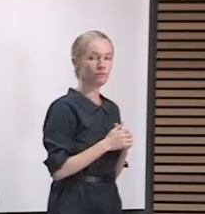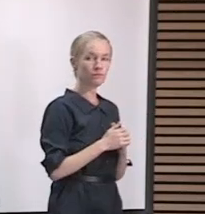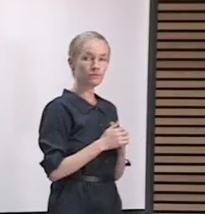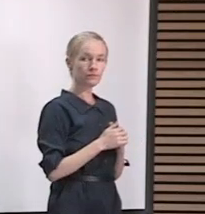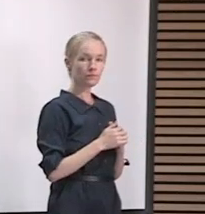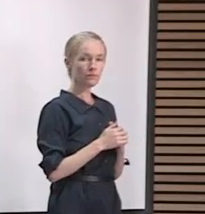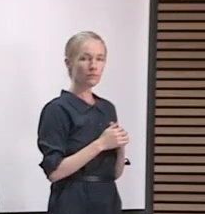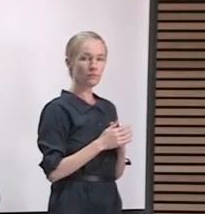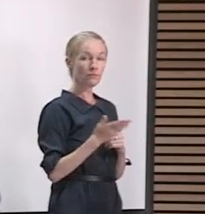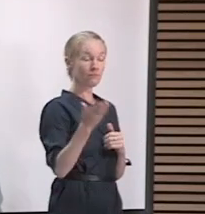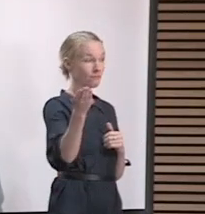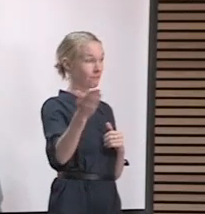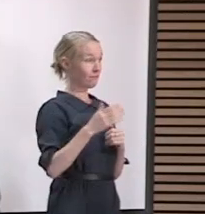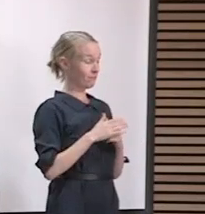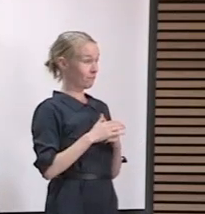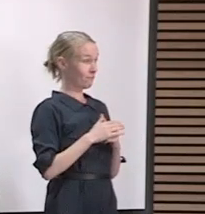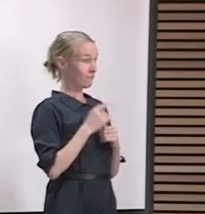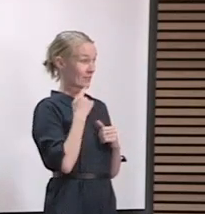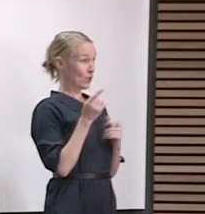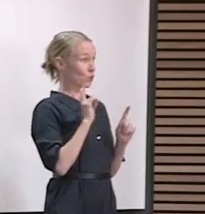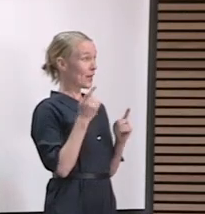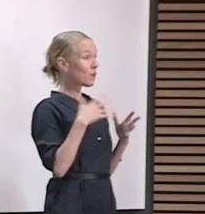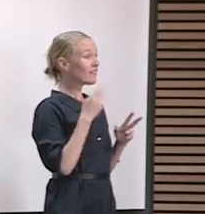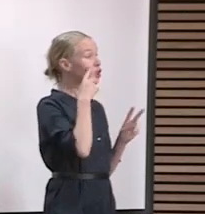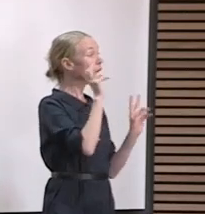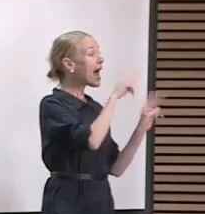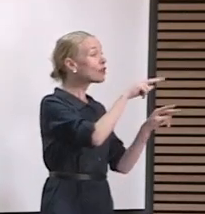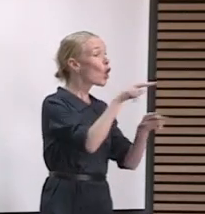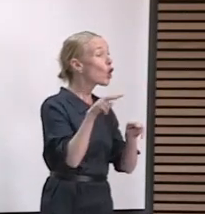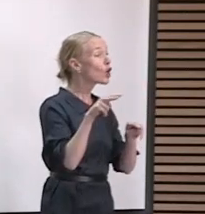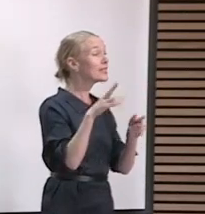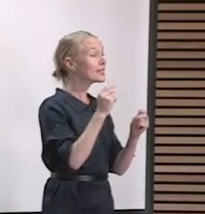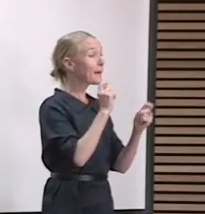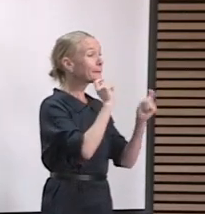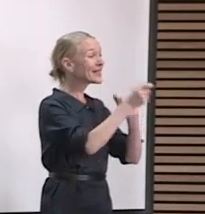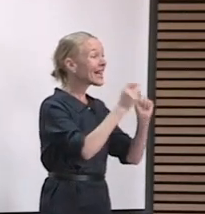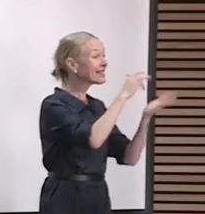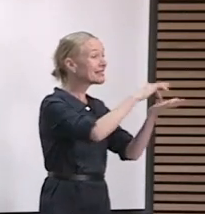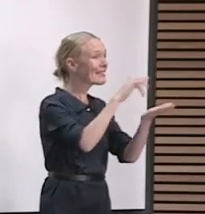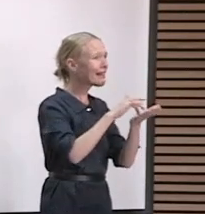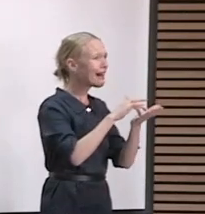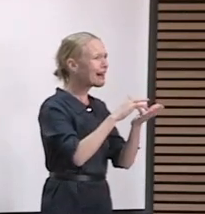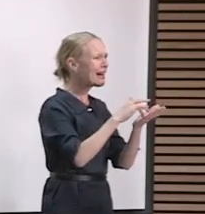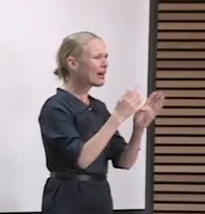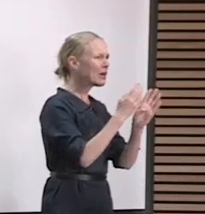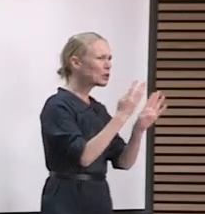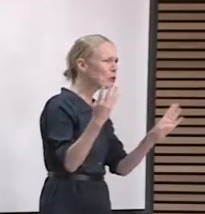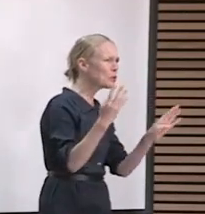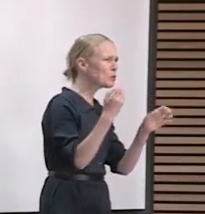access to testing. At testing stations today, we're seeing near-empty